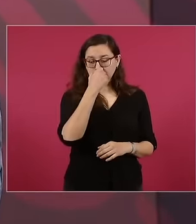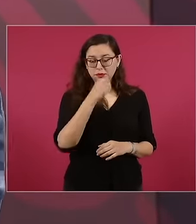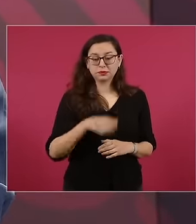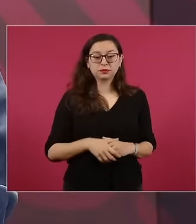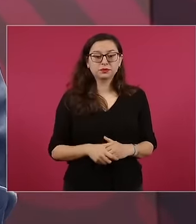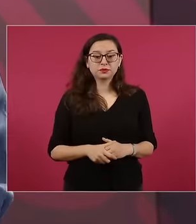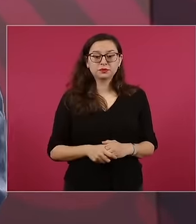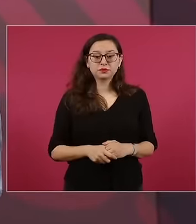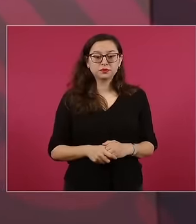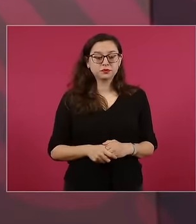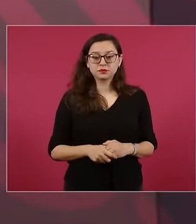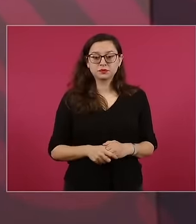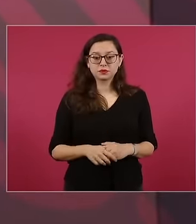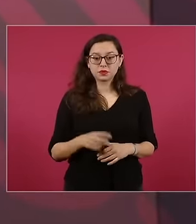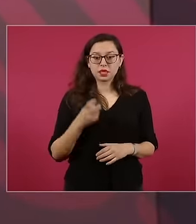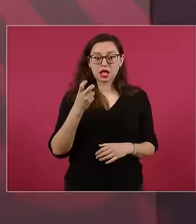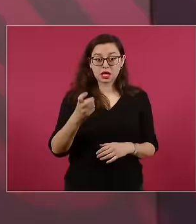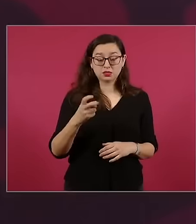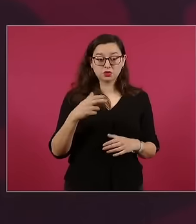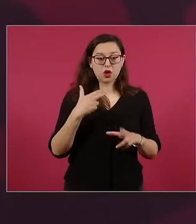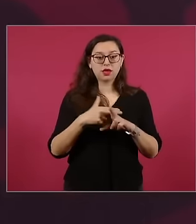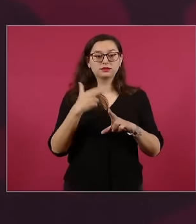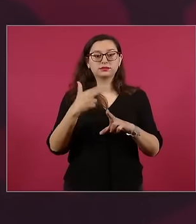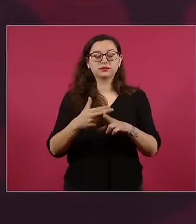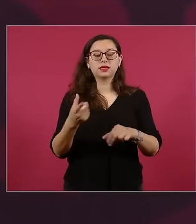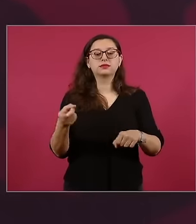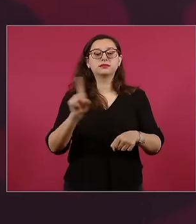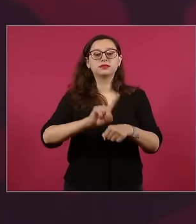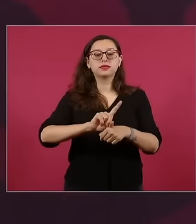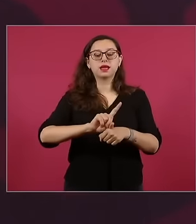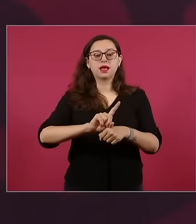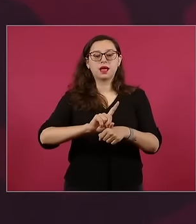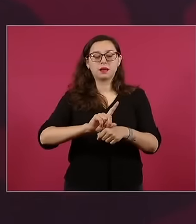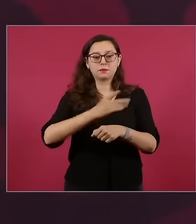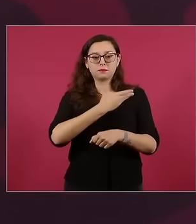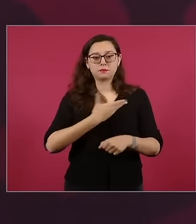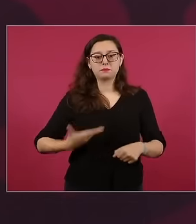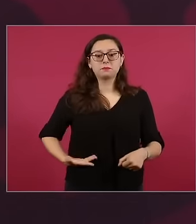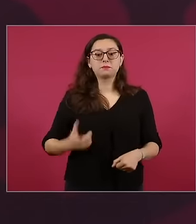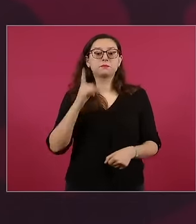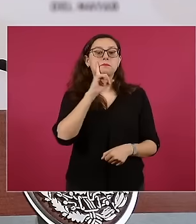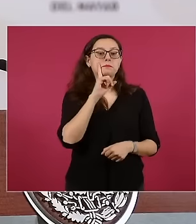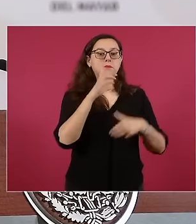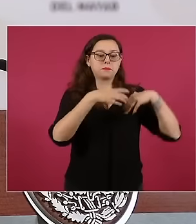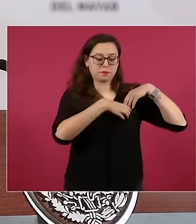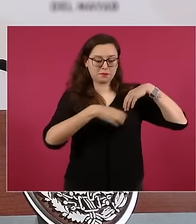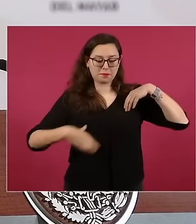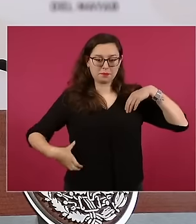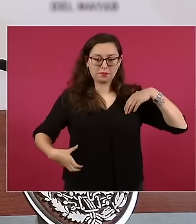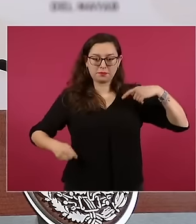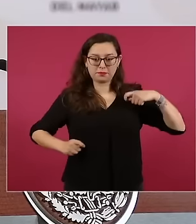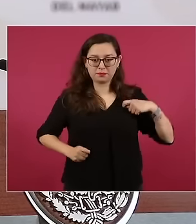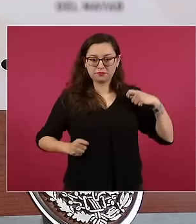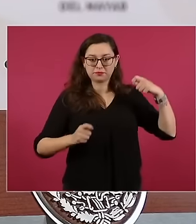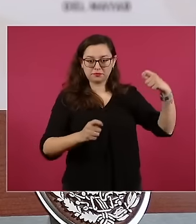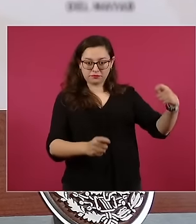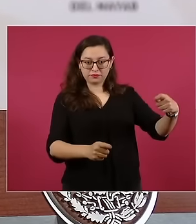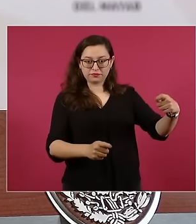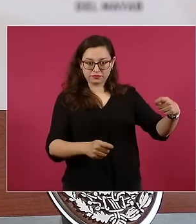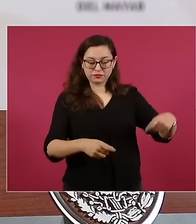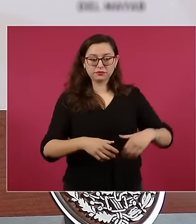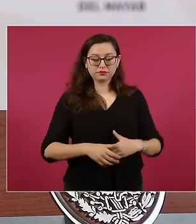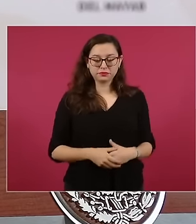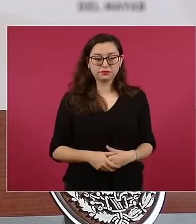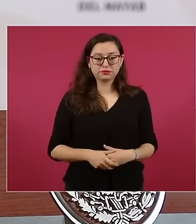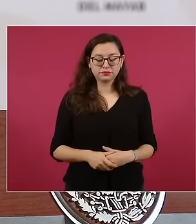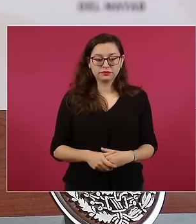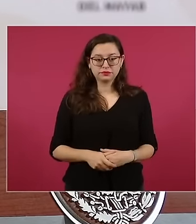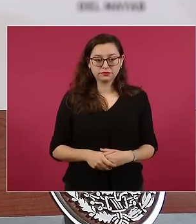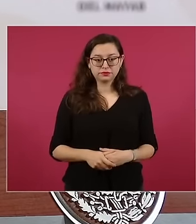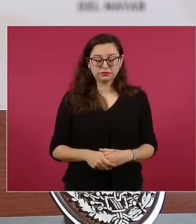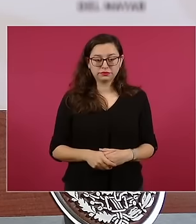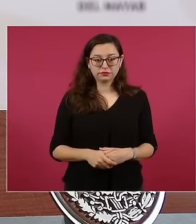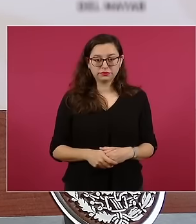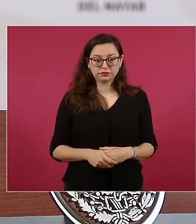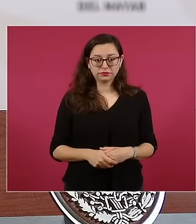for the president's position Yes they are already confirming presidents heads